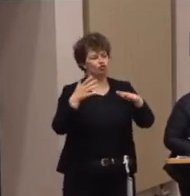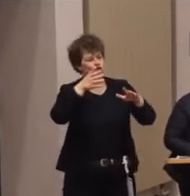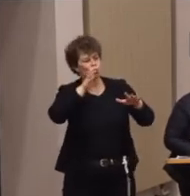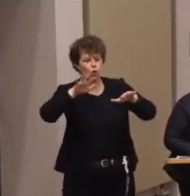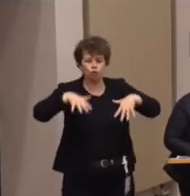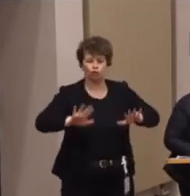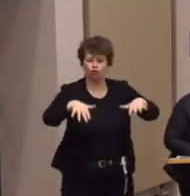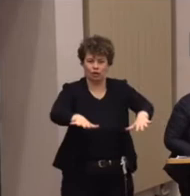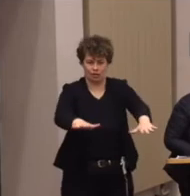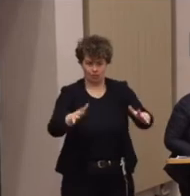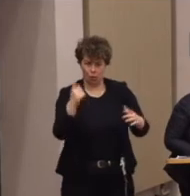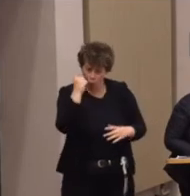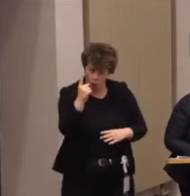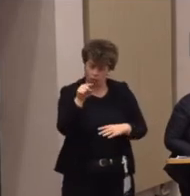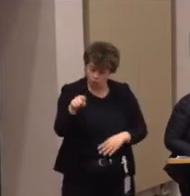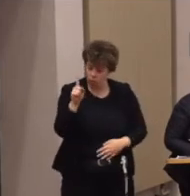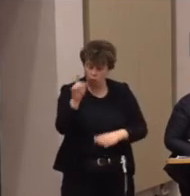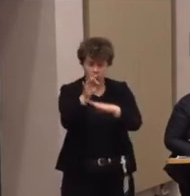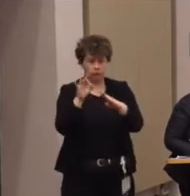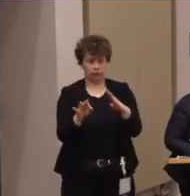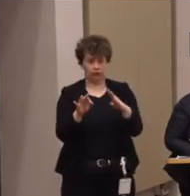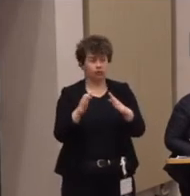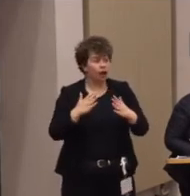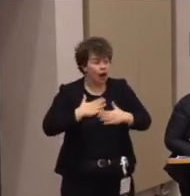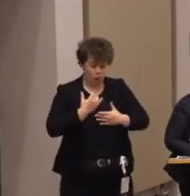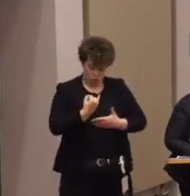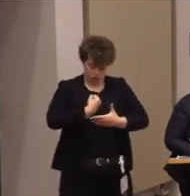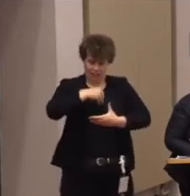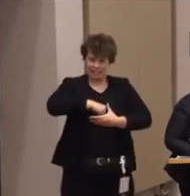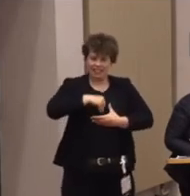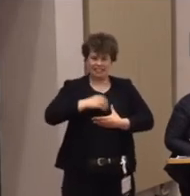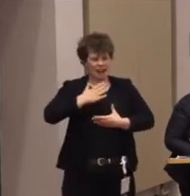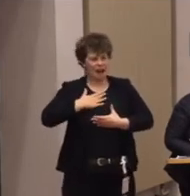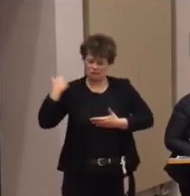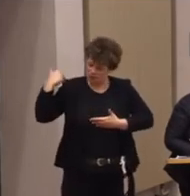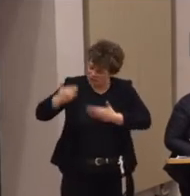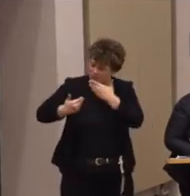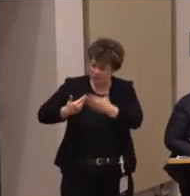how we are losing our identity, our value, our system of the collective world and if